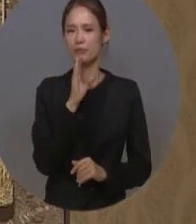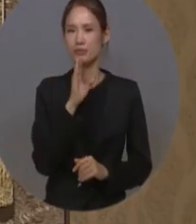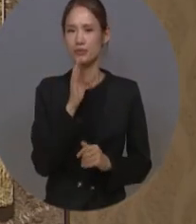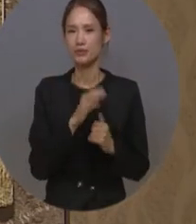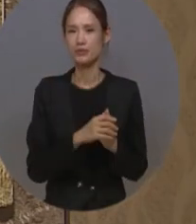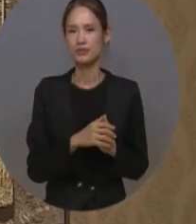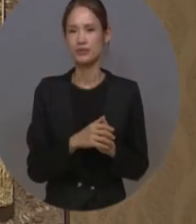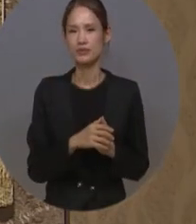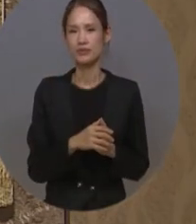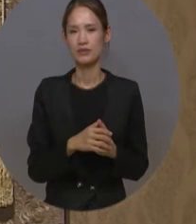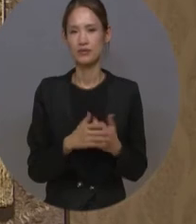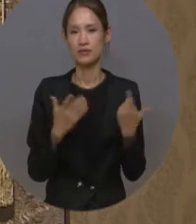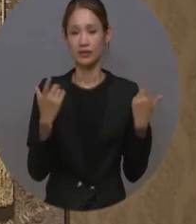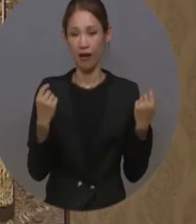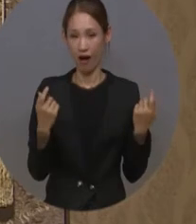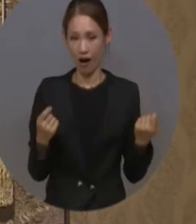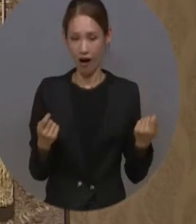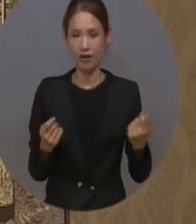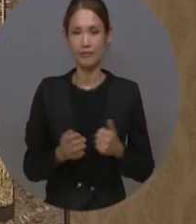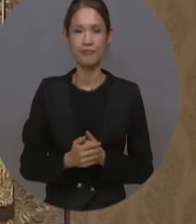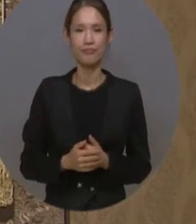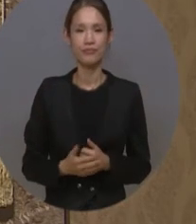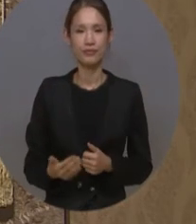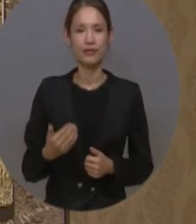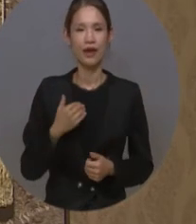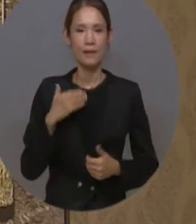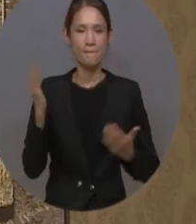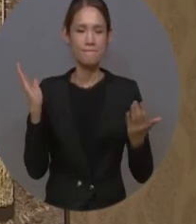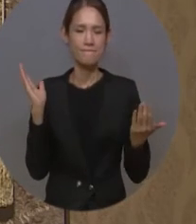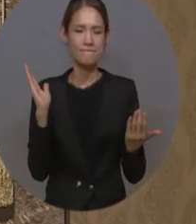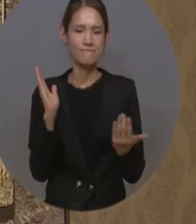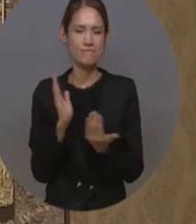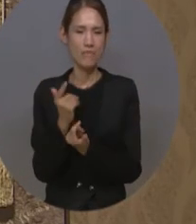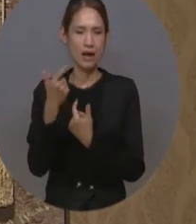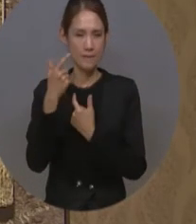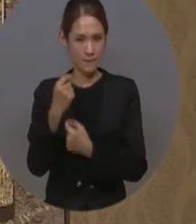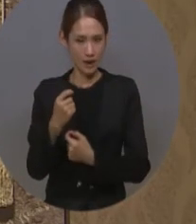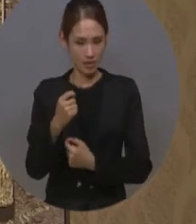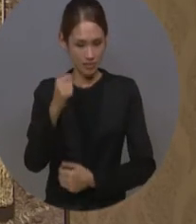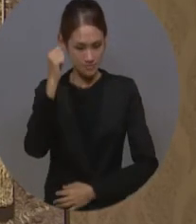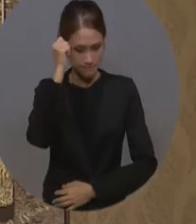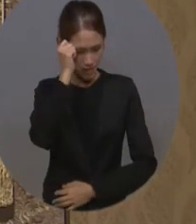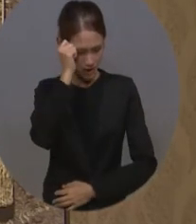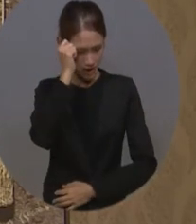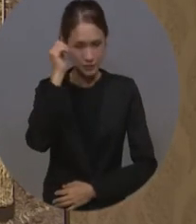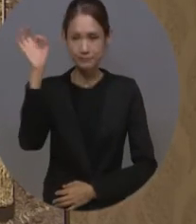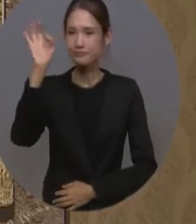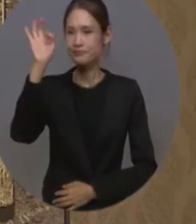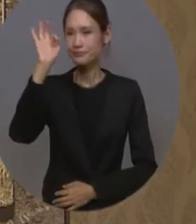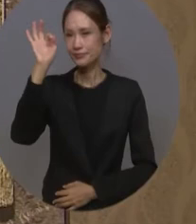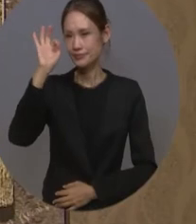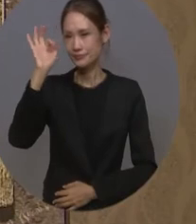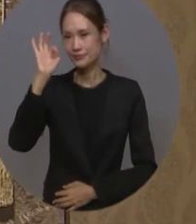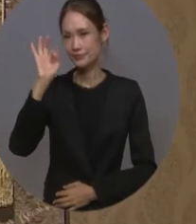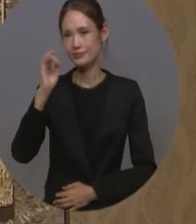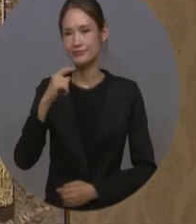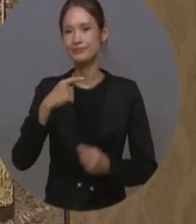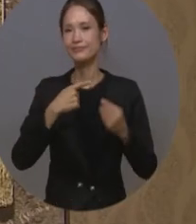Finding a pillow that fits you is the most common, right?